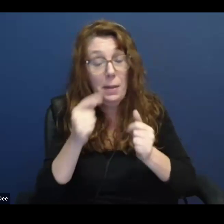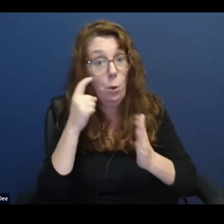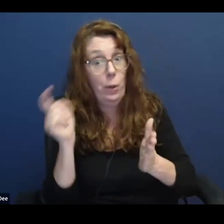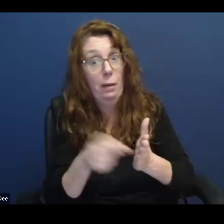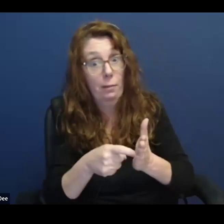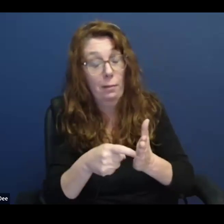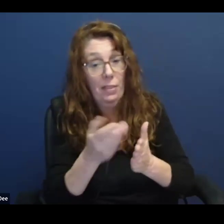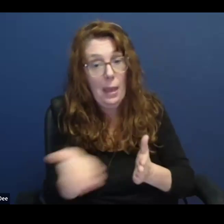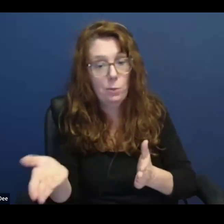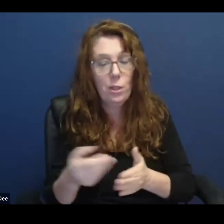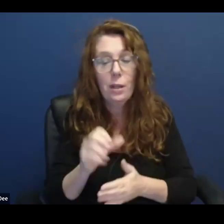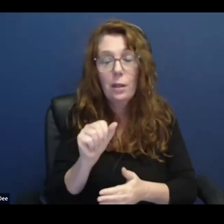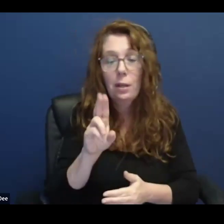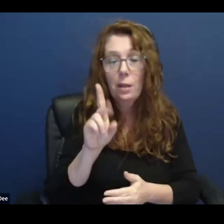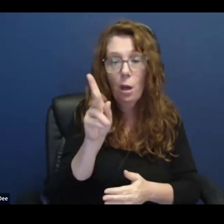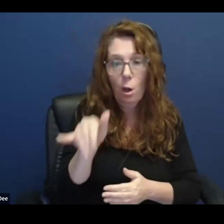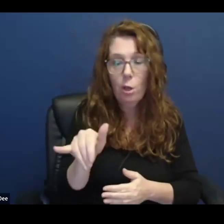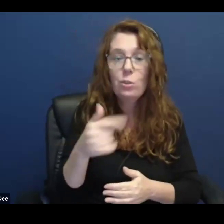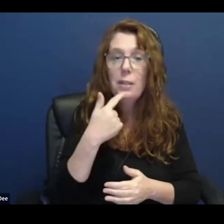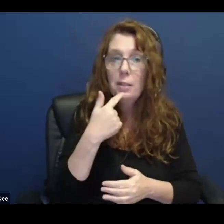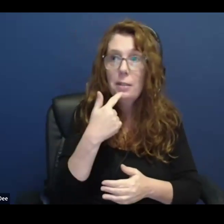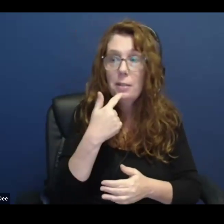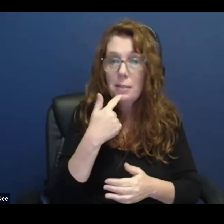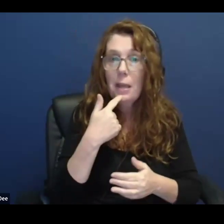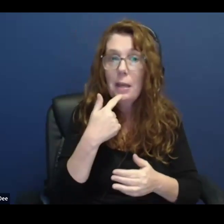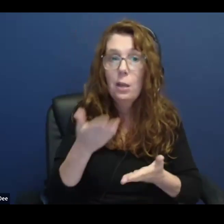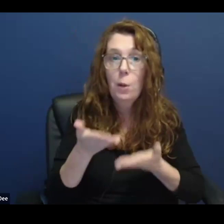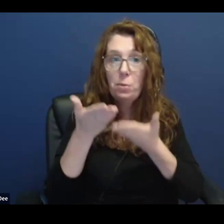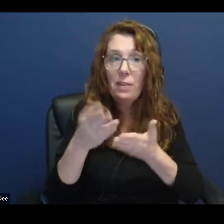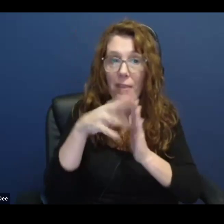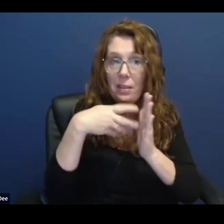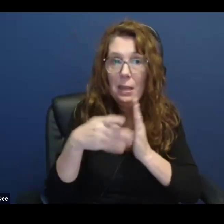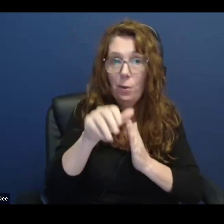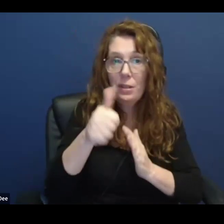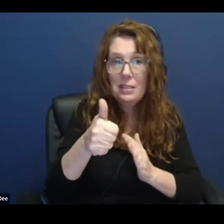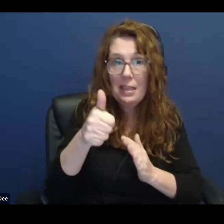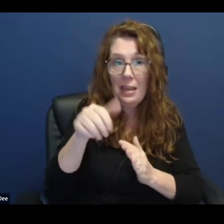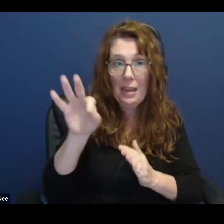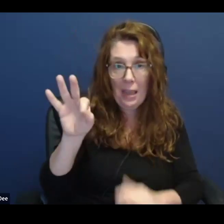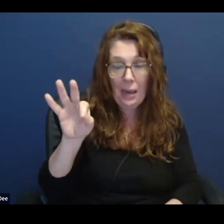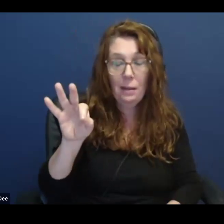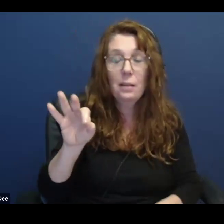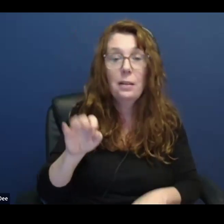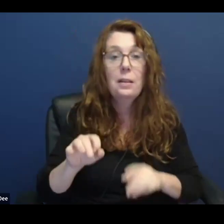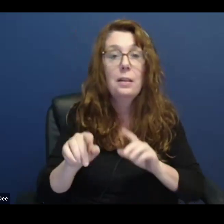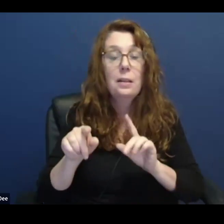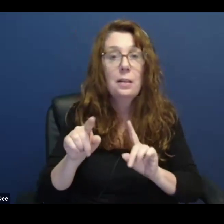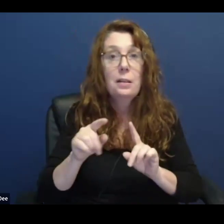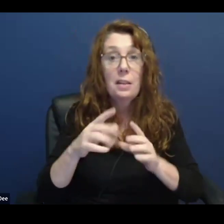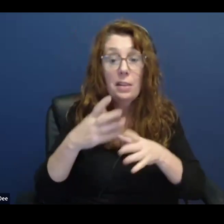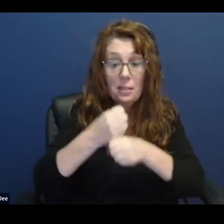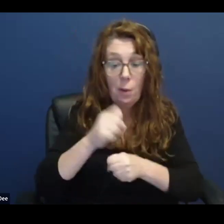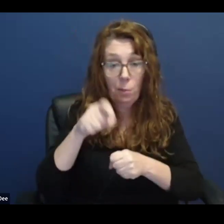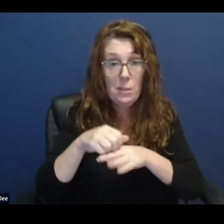responded by providing the table in 109 and then answered the summary must be submitted 6 months